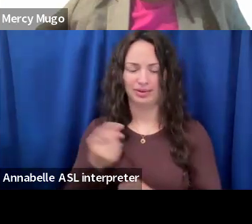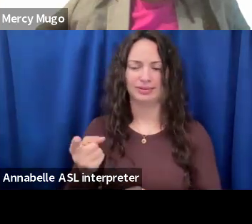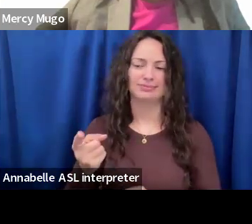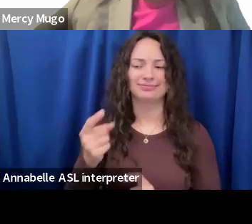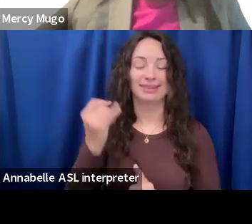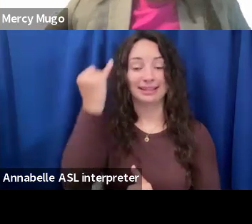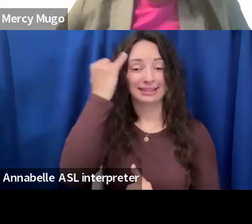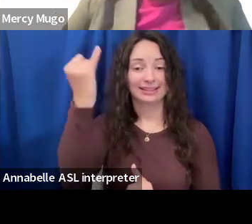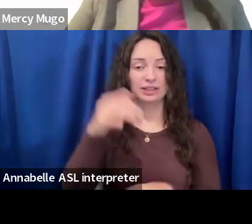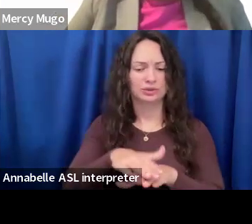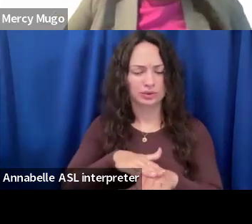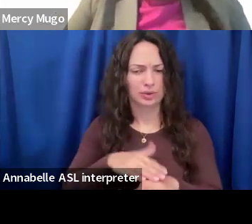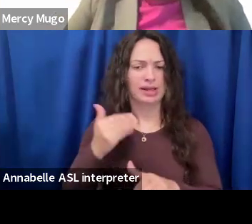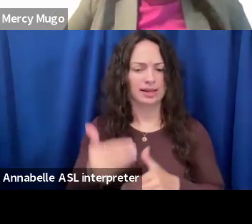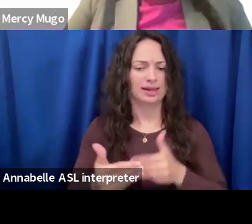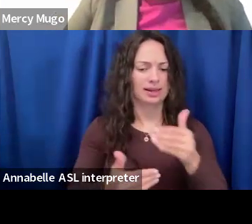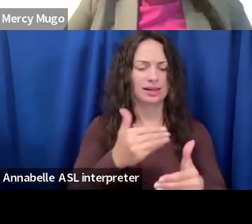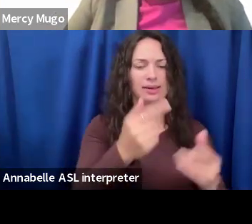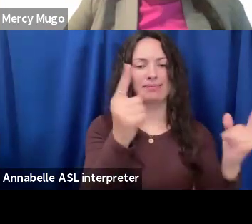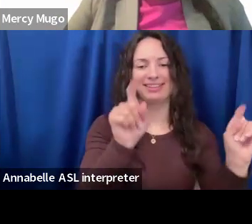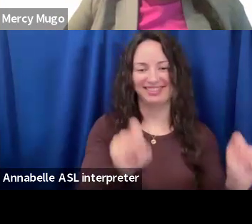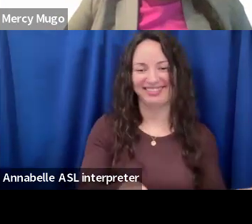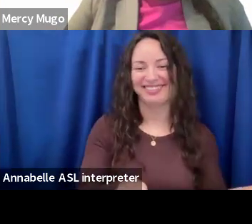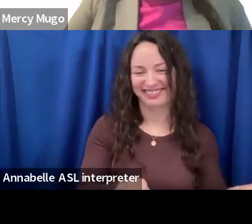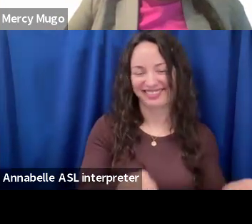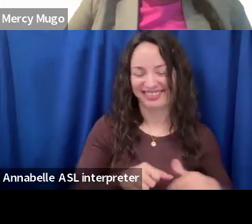All of those students, at least at the University of Washington, they